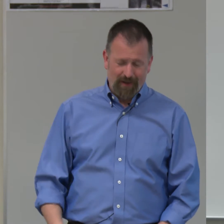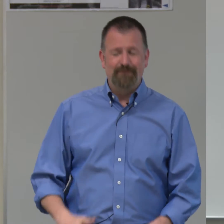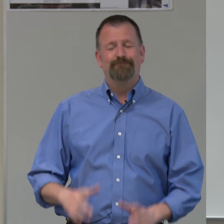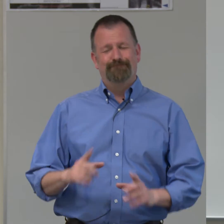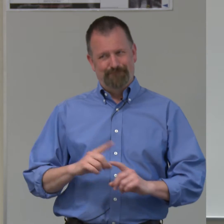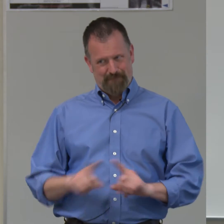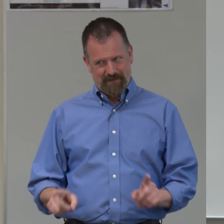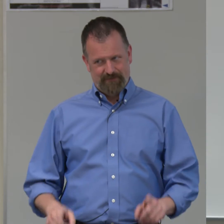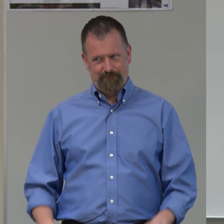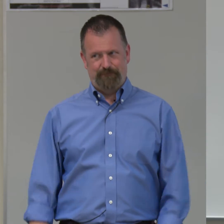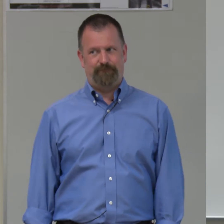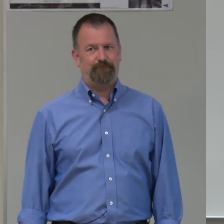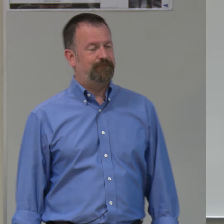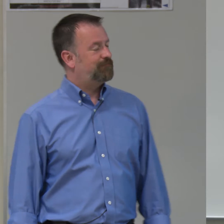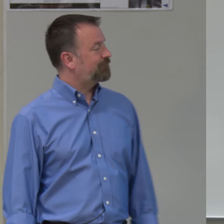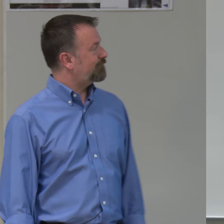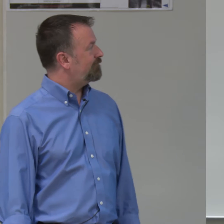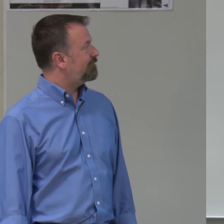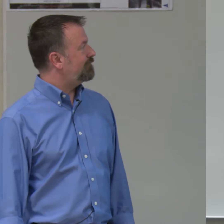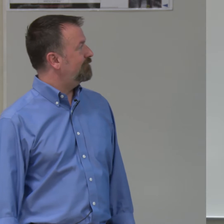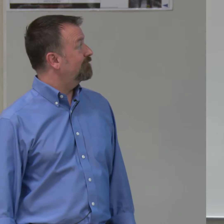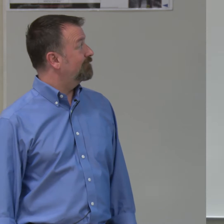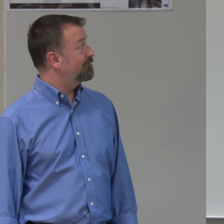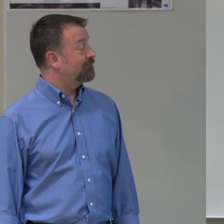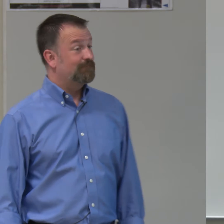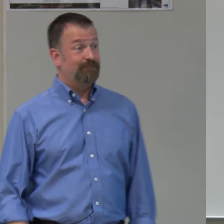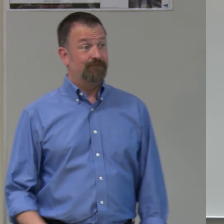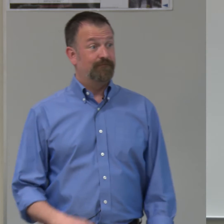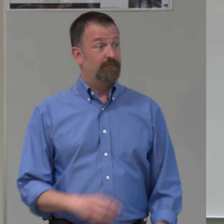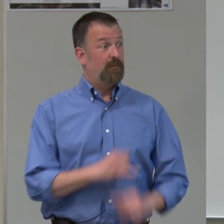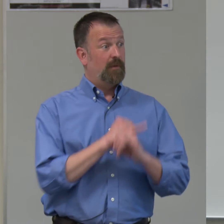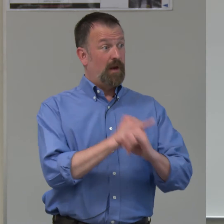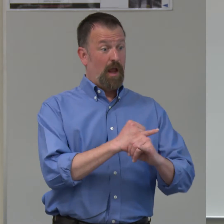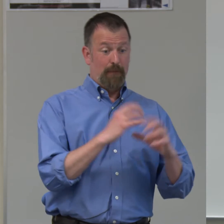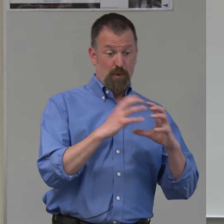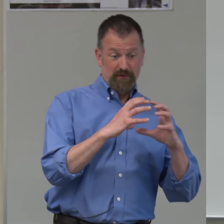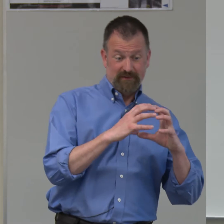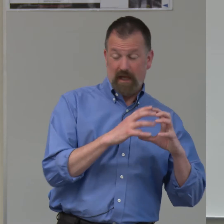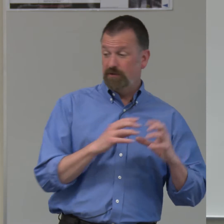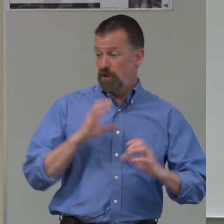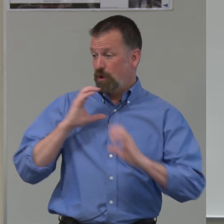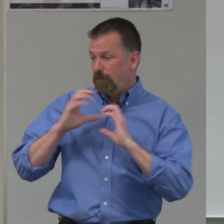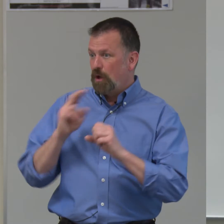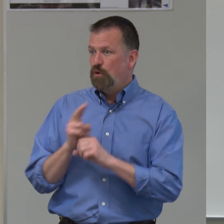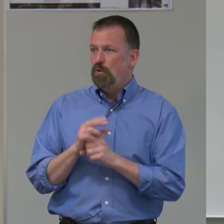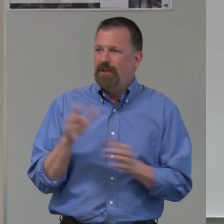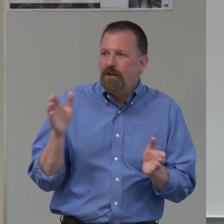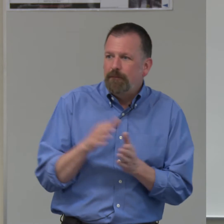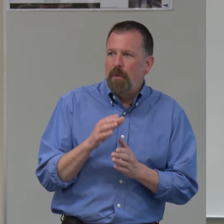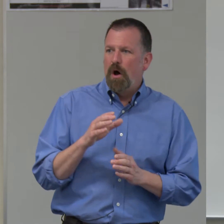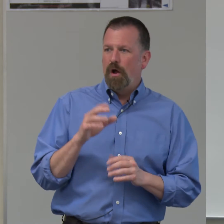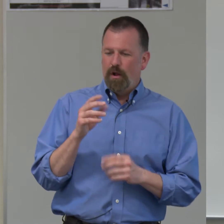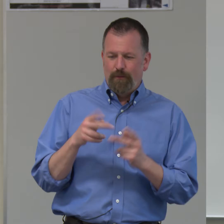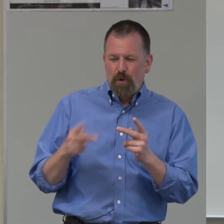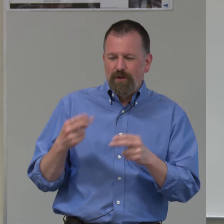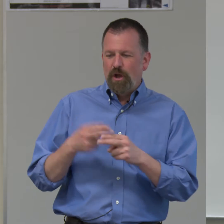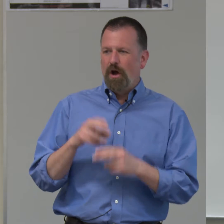but one of the things we do know is that immune cells communicate via small proteins called cytokines,